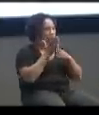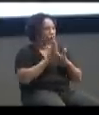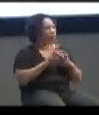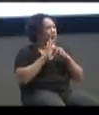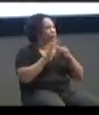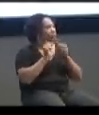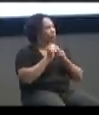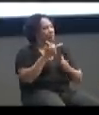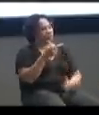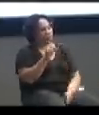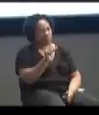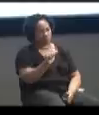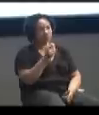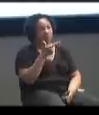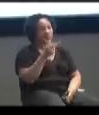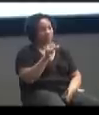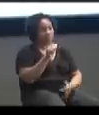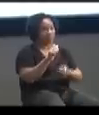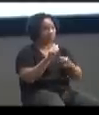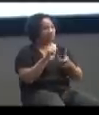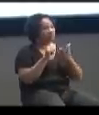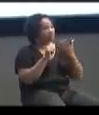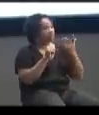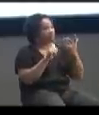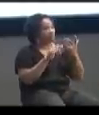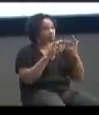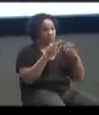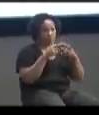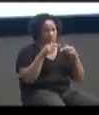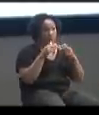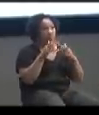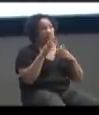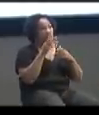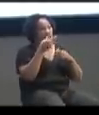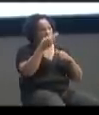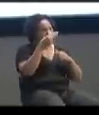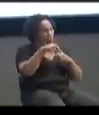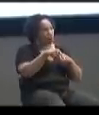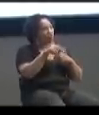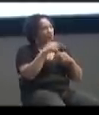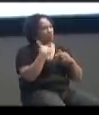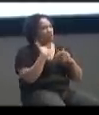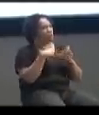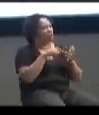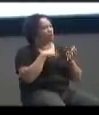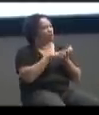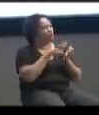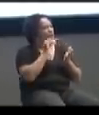WE'RE THRILLED WITH THE PARTNERSHIP WE HAVE WITH GSA,